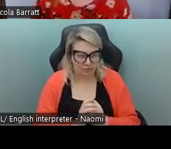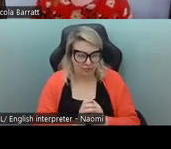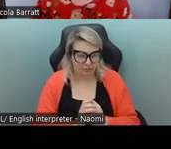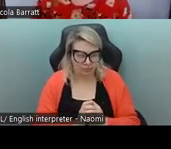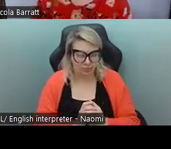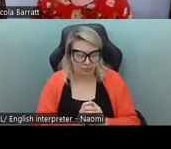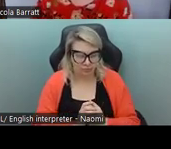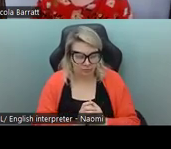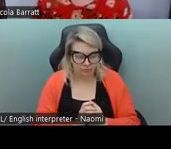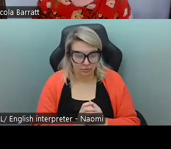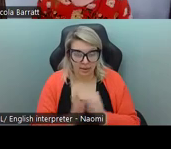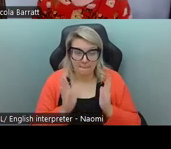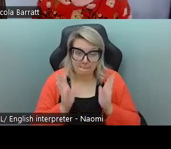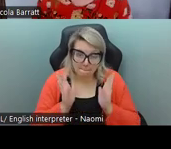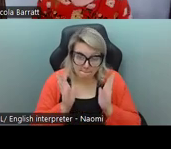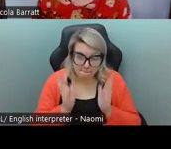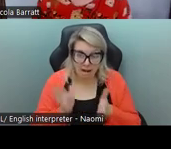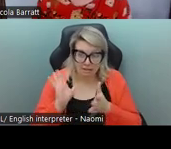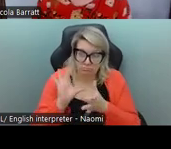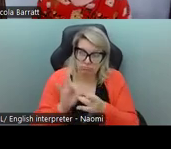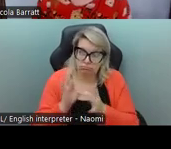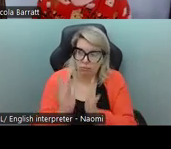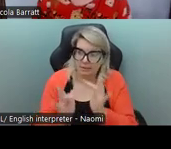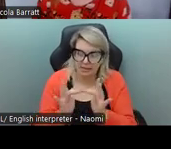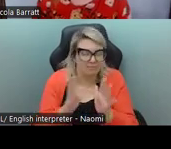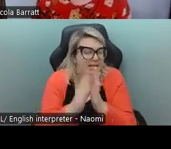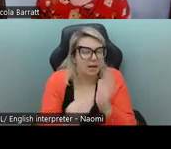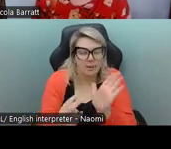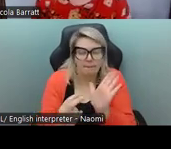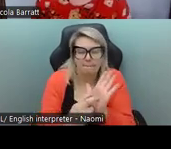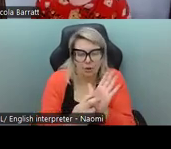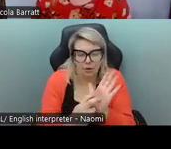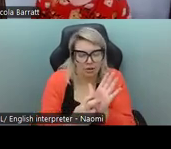If they have to go to the website, for example, they have to book onto something, then you could just go ahead